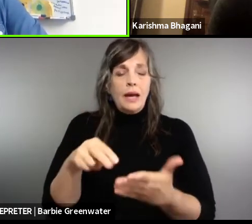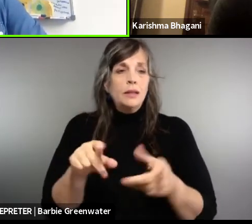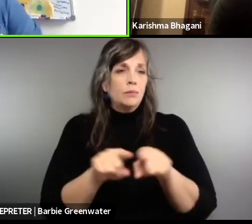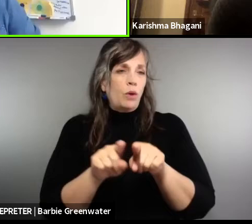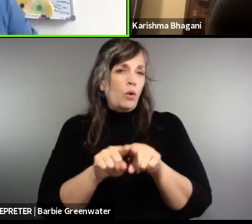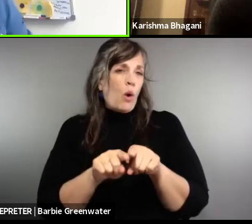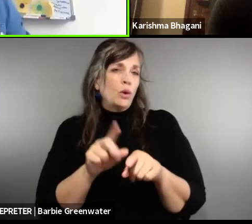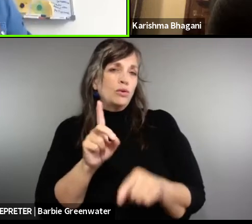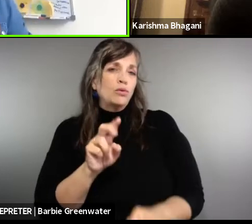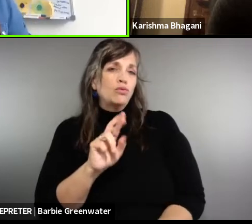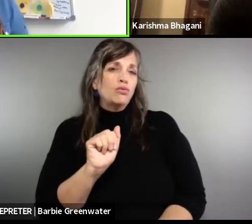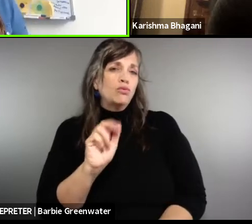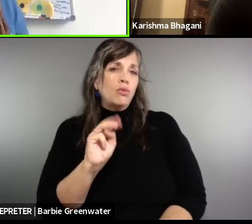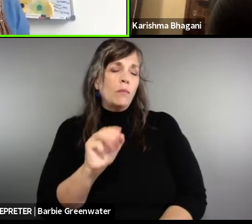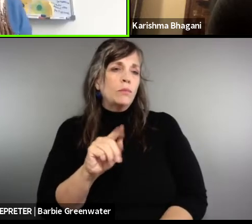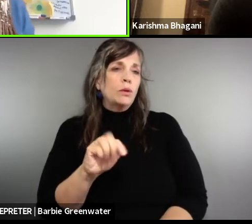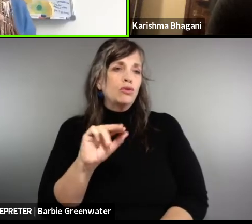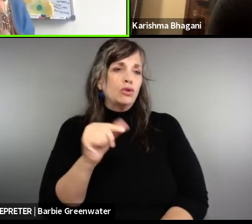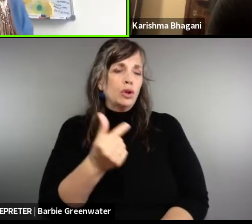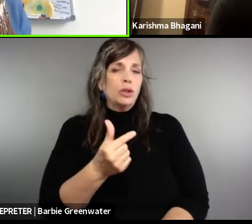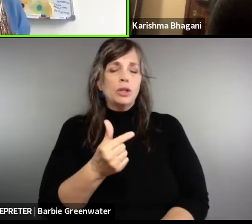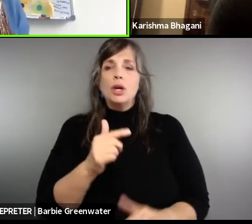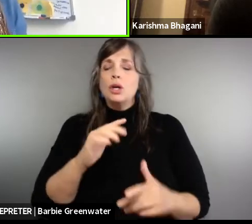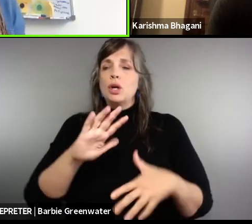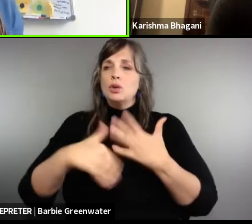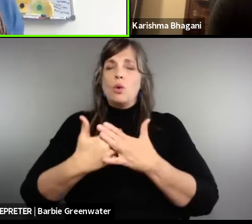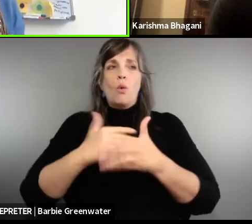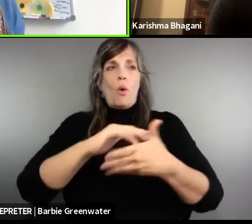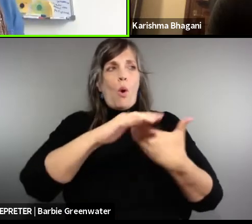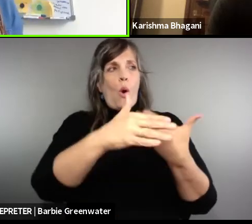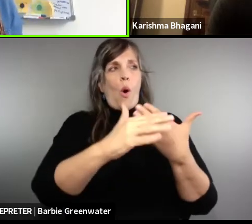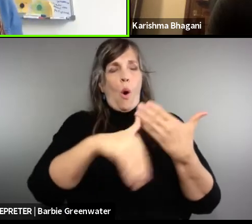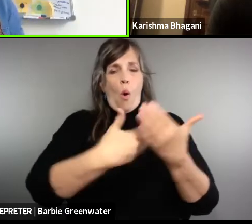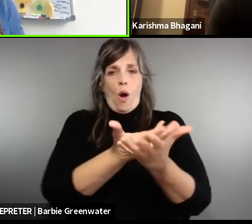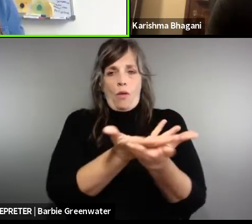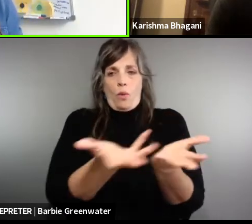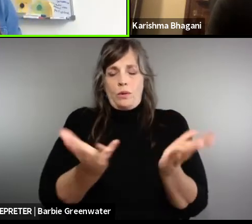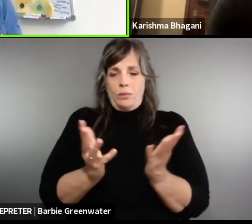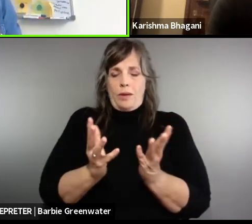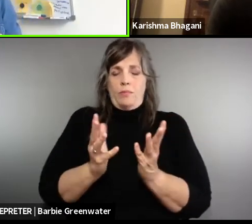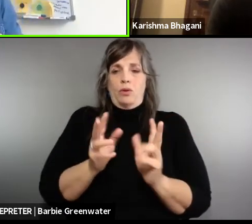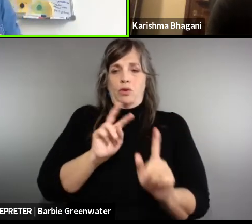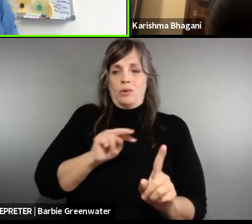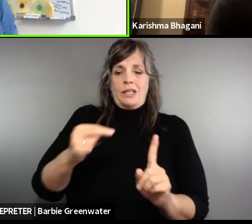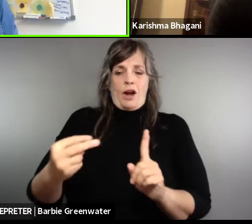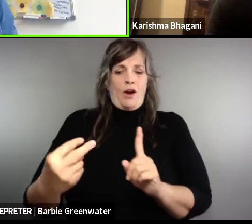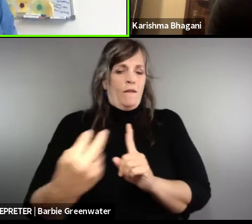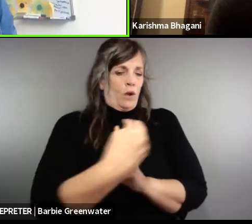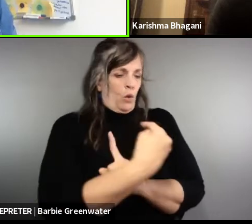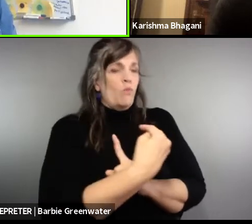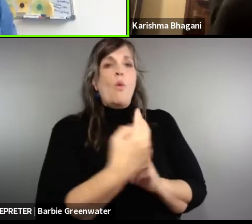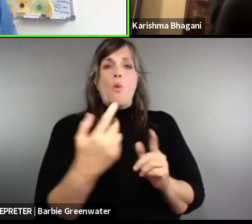So having everybody kind of use their viewpoint to help the artists do their practice.